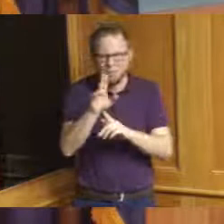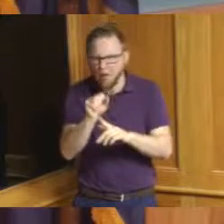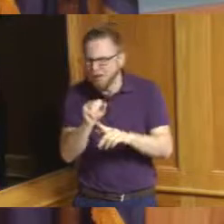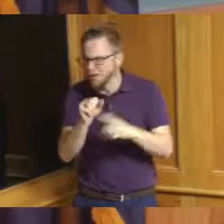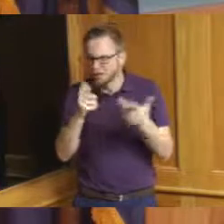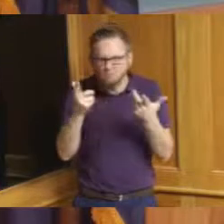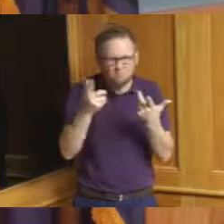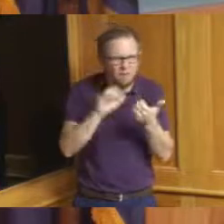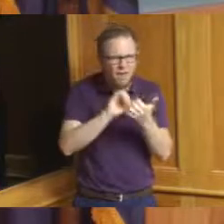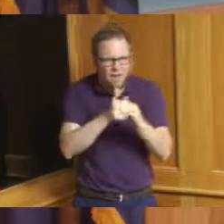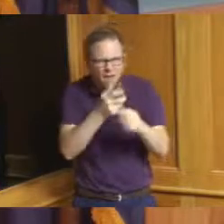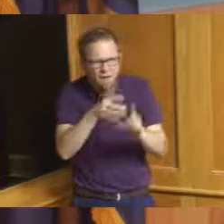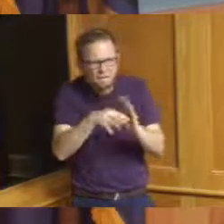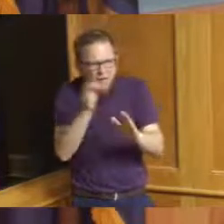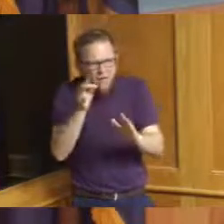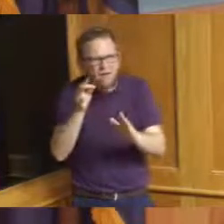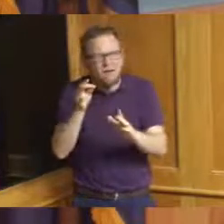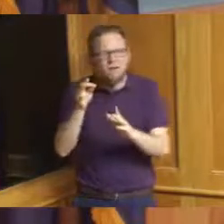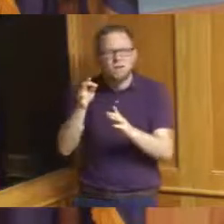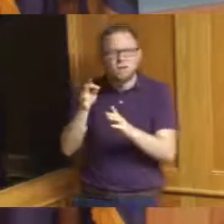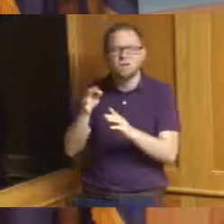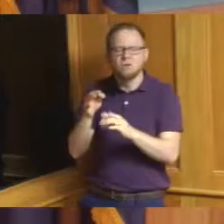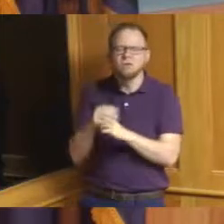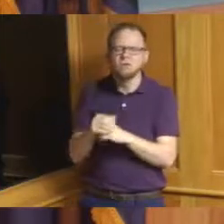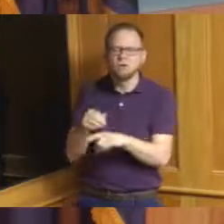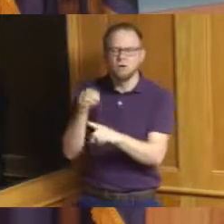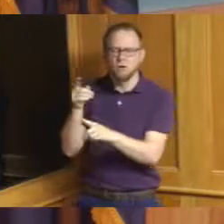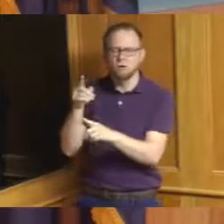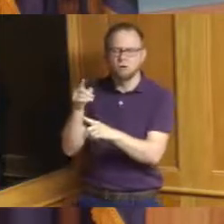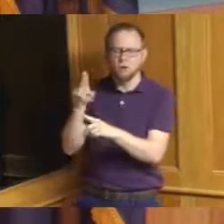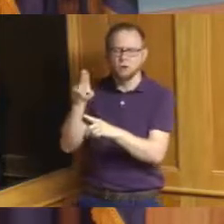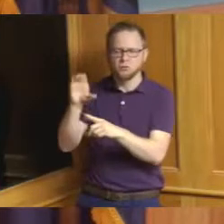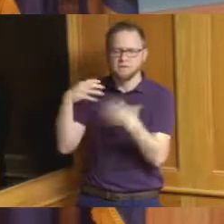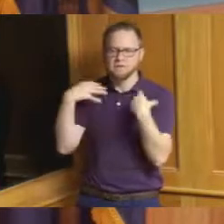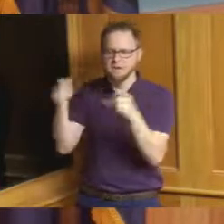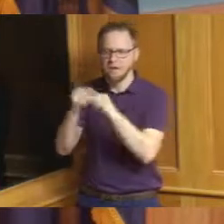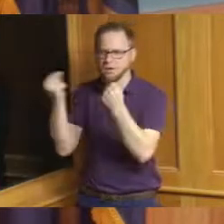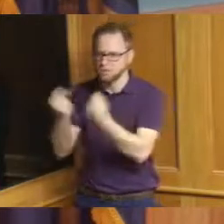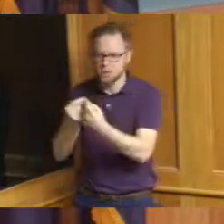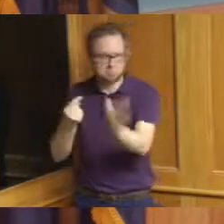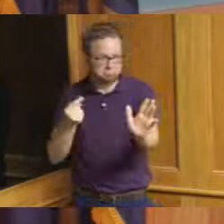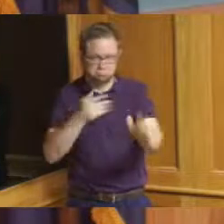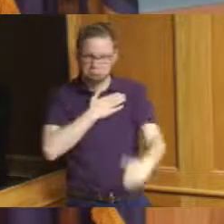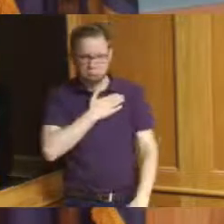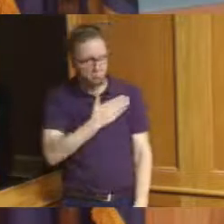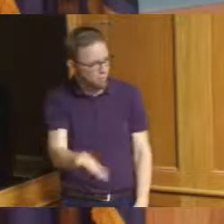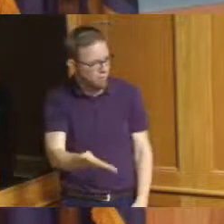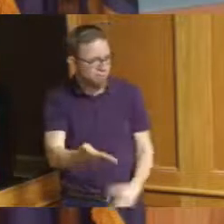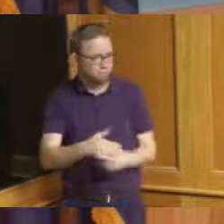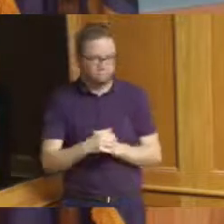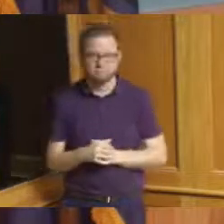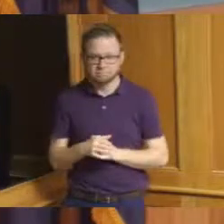thank Dr Lofgren and his team that says we're in and we were able to use their bus as a body double